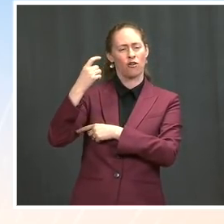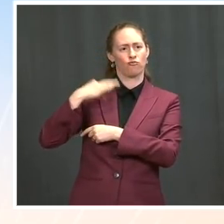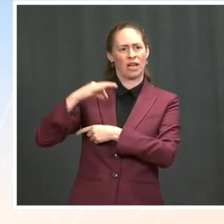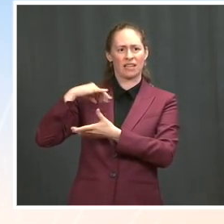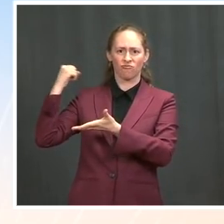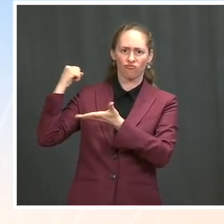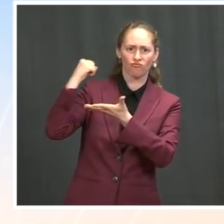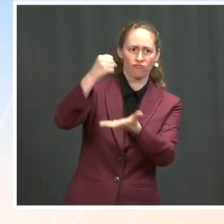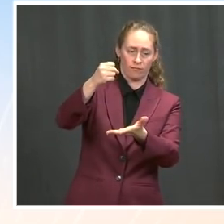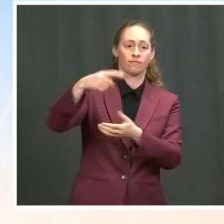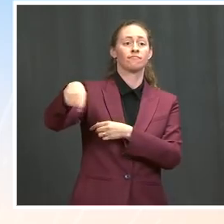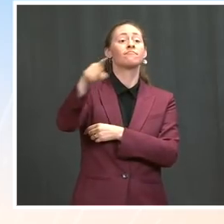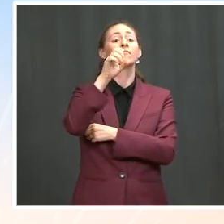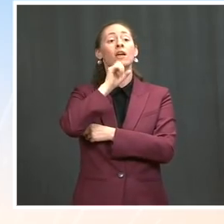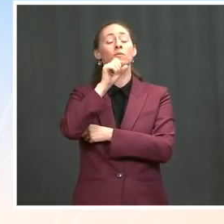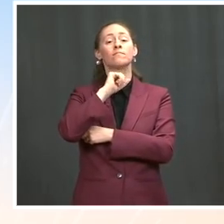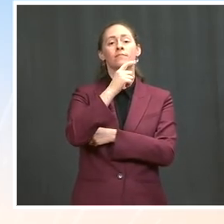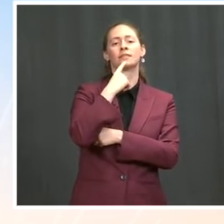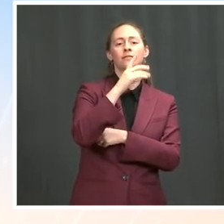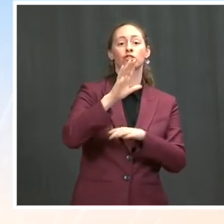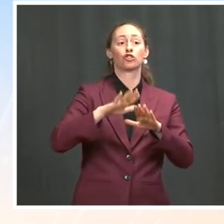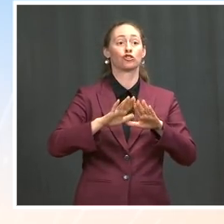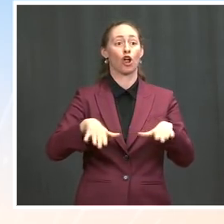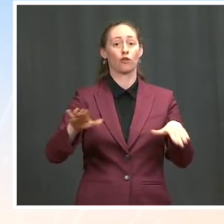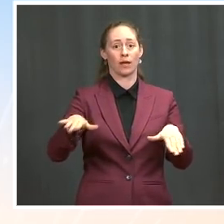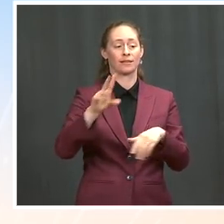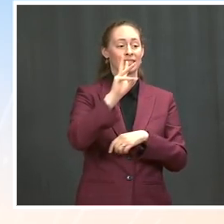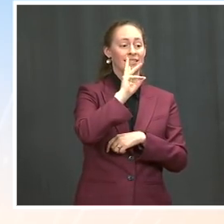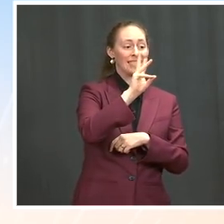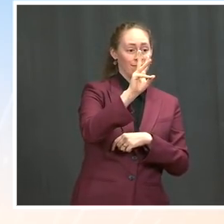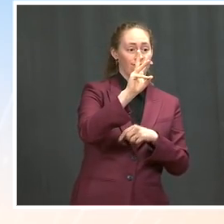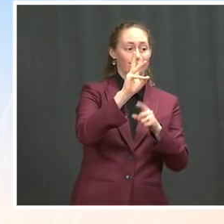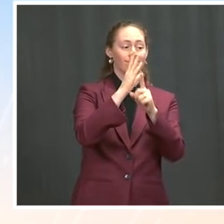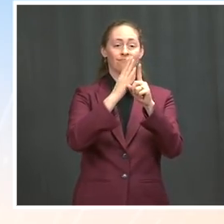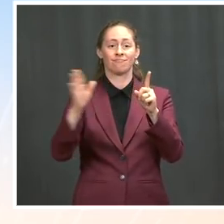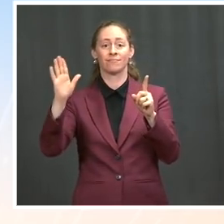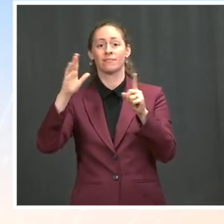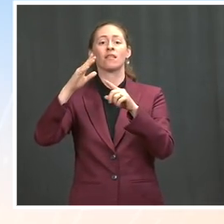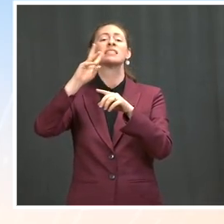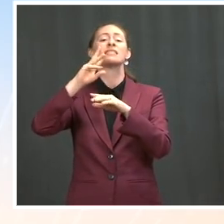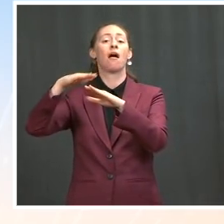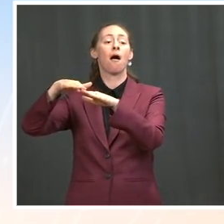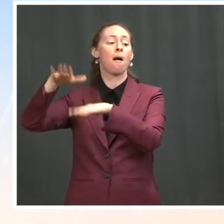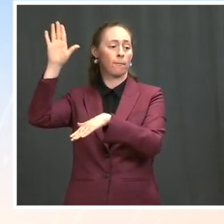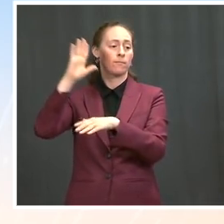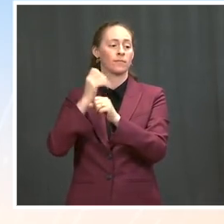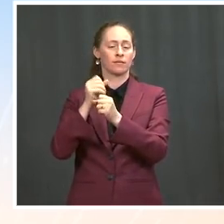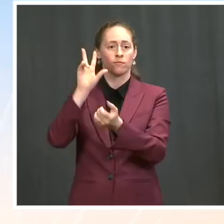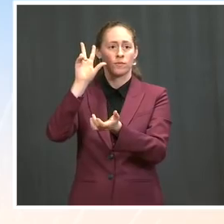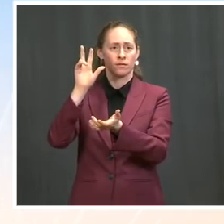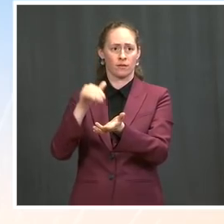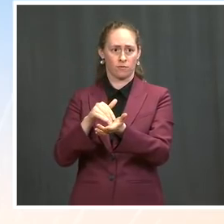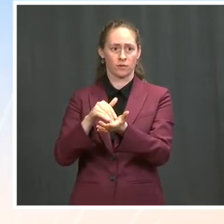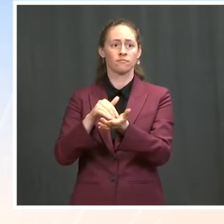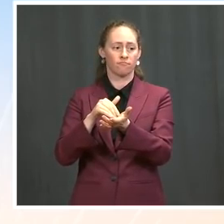and $3,600 for families with children under 6 years old, and allows half of that tax credit be paid to families in advance